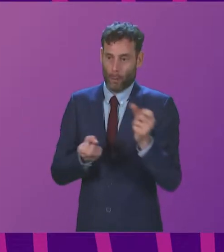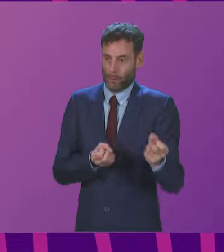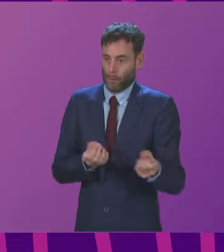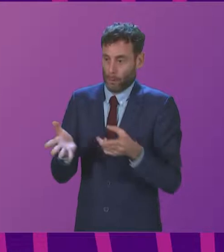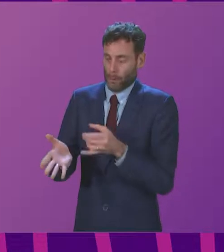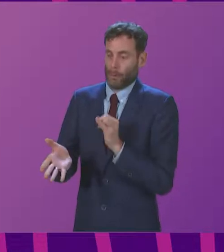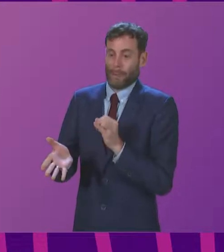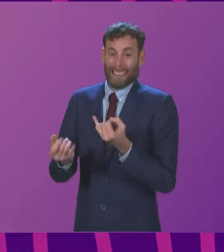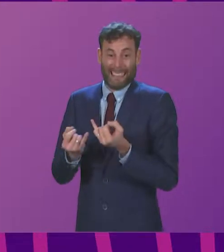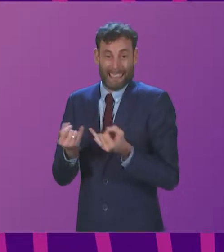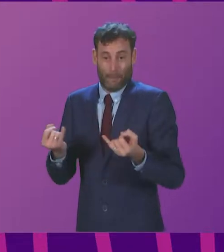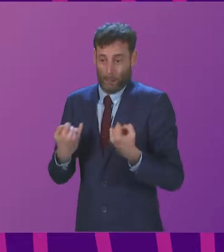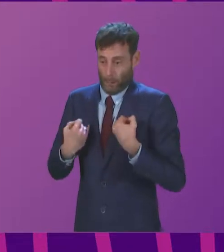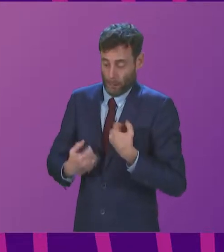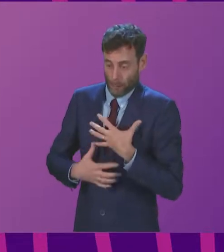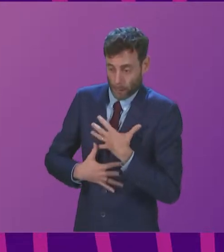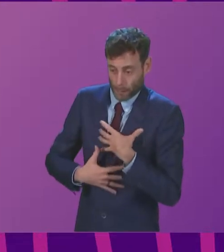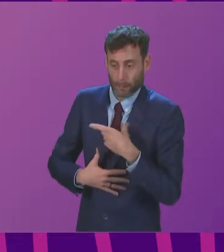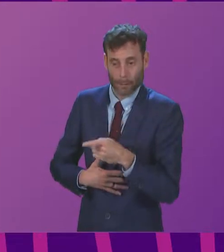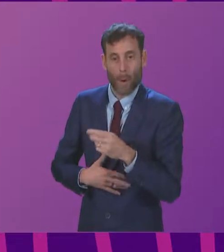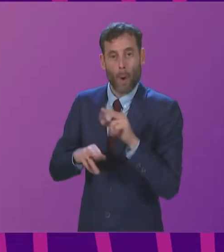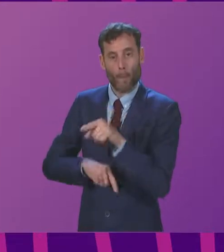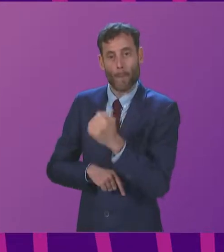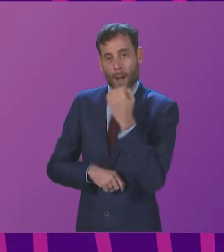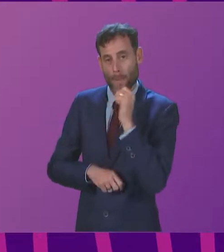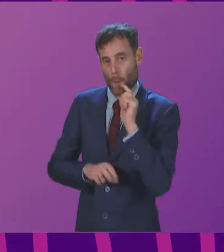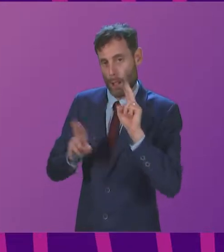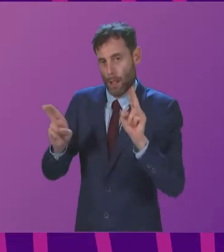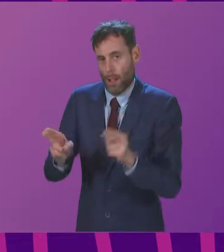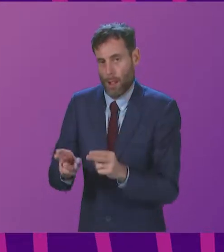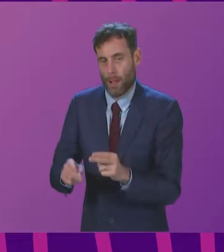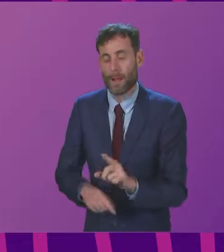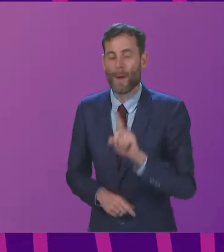of getting the virus. On the other hand, we can also expect more indoor mixing to take